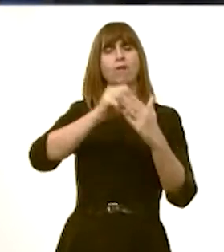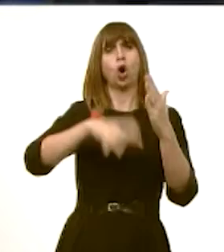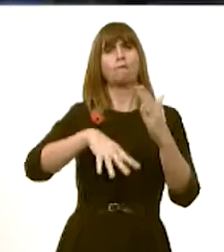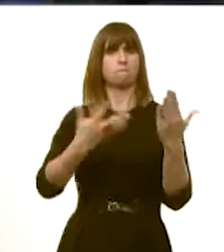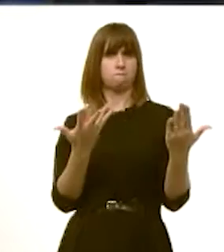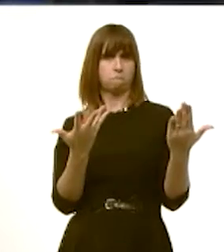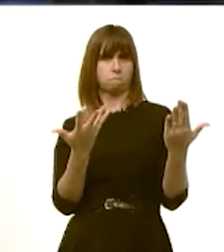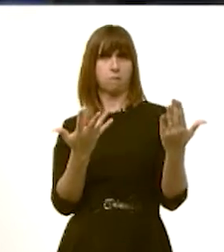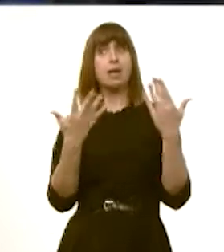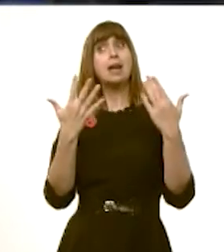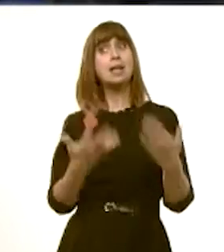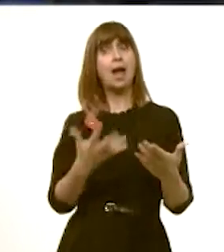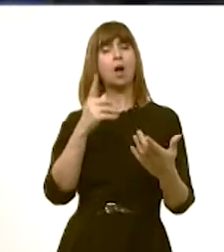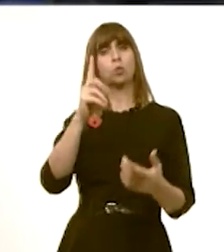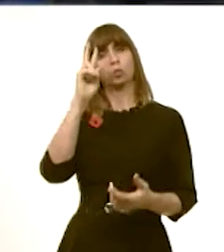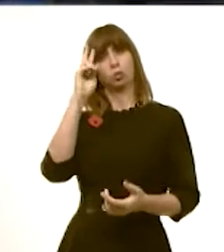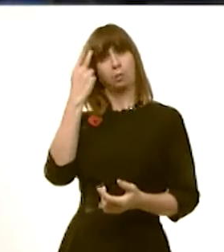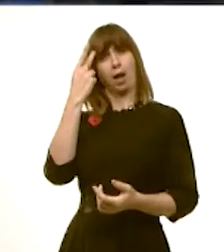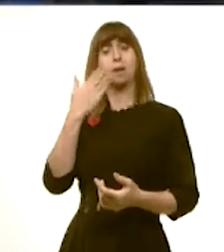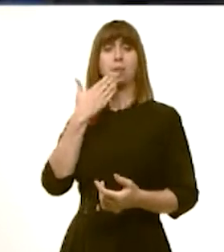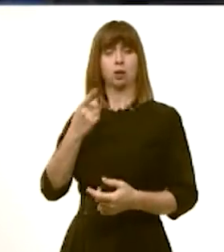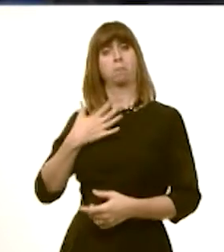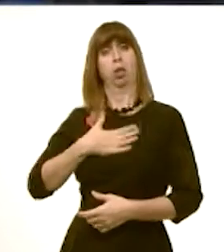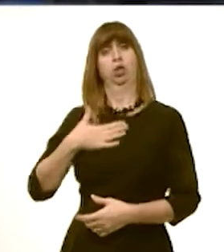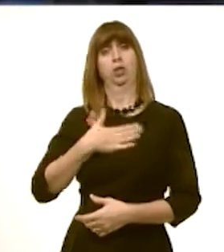Considering that you have now done that, will you now apologise for the ludicrous comments